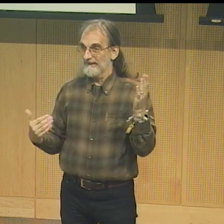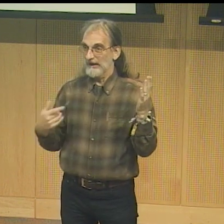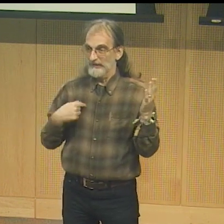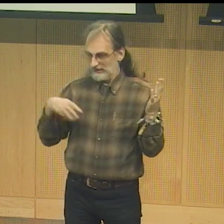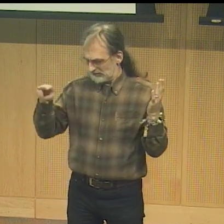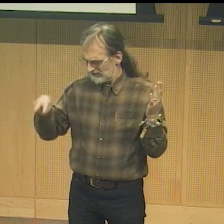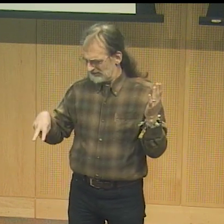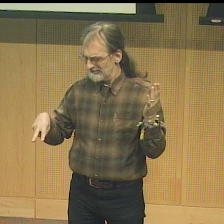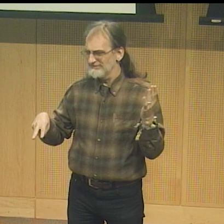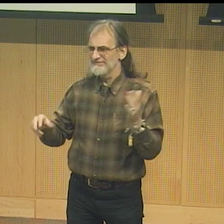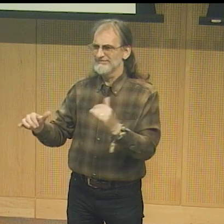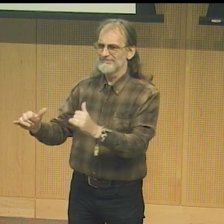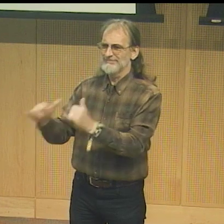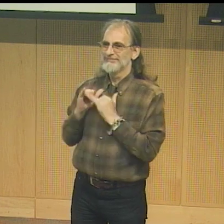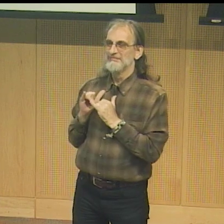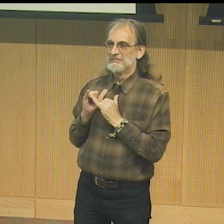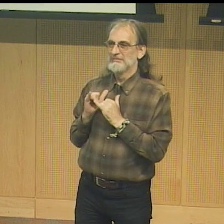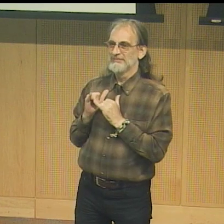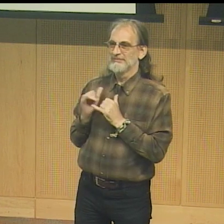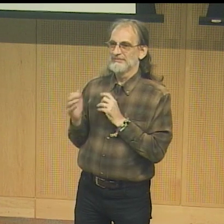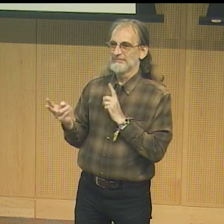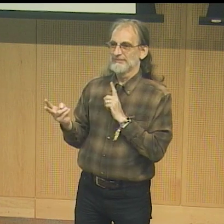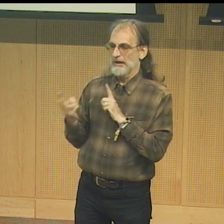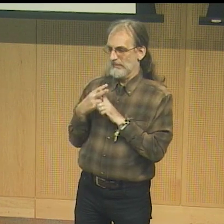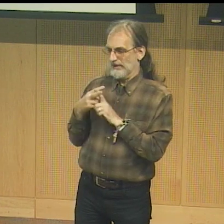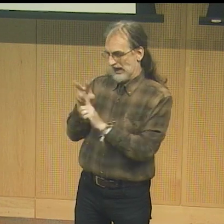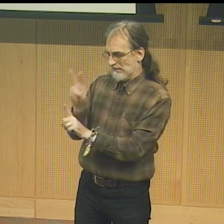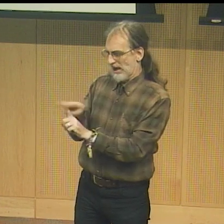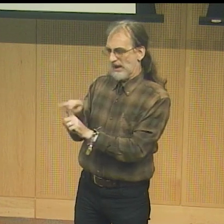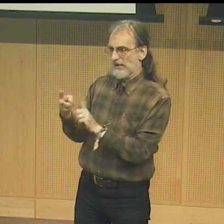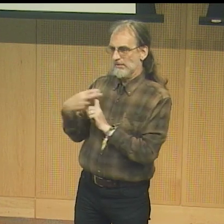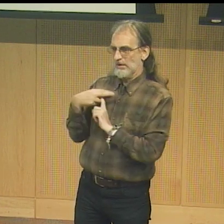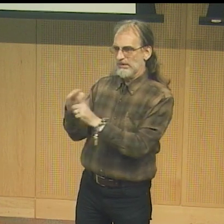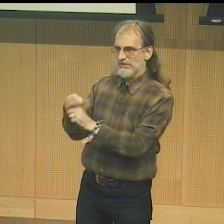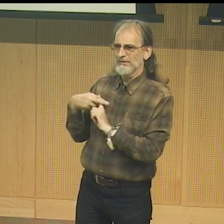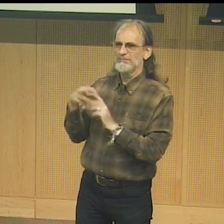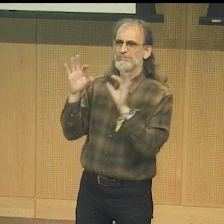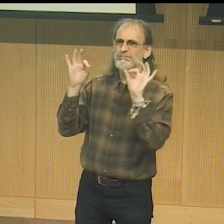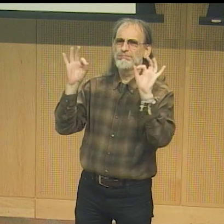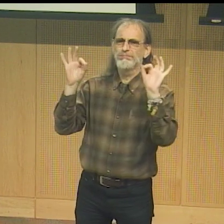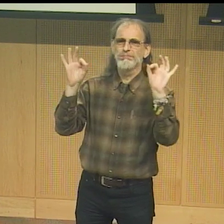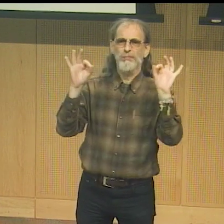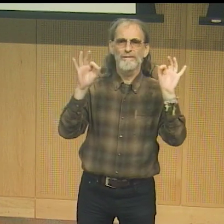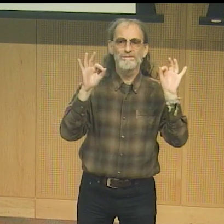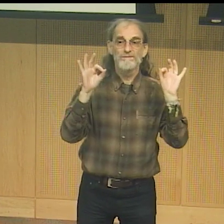represented by UNESCO is very beneficial to us so we can